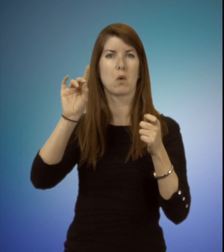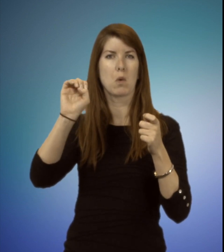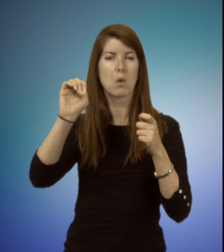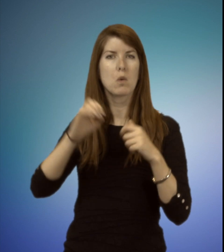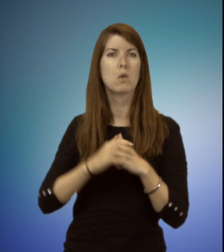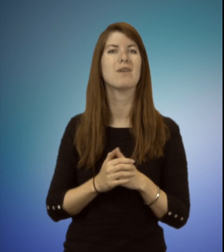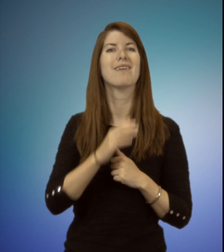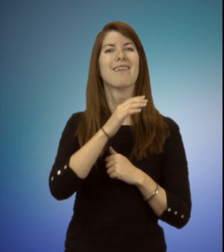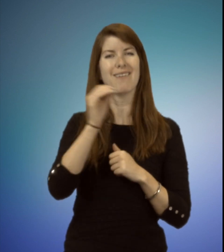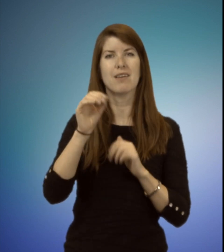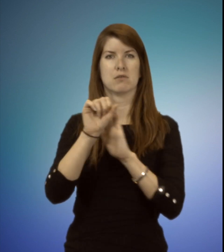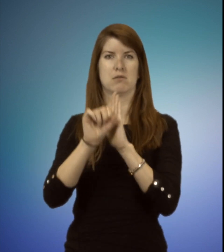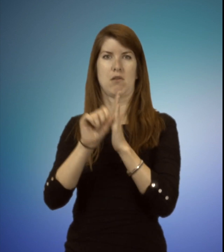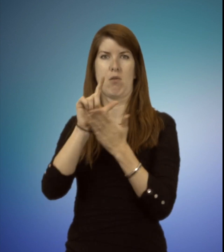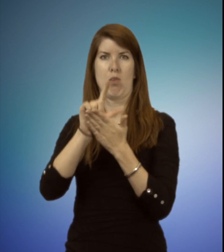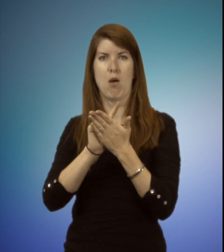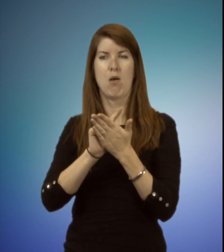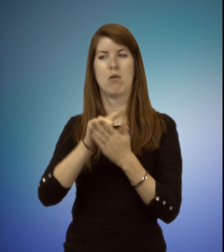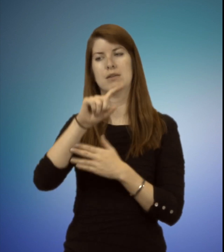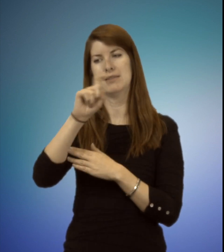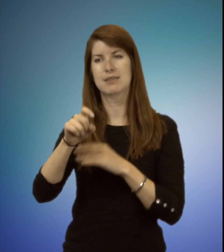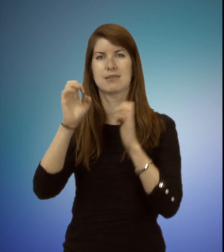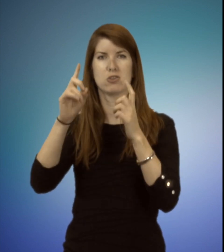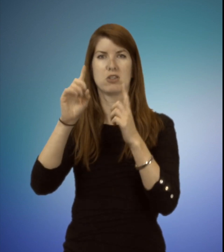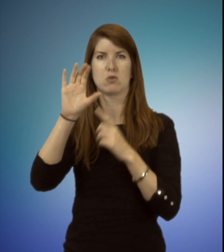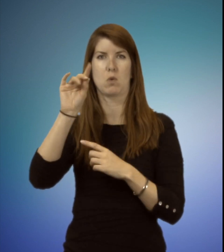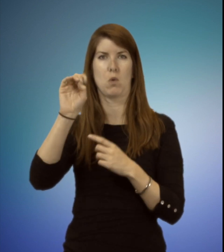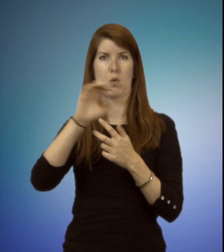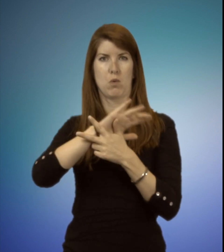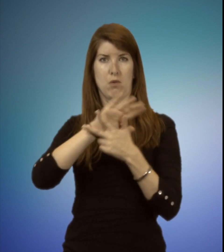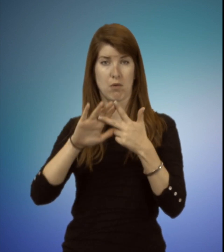and we have our state law in Texas, the Texas Education Code.